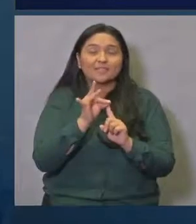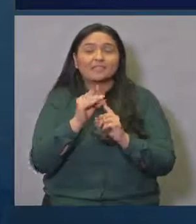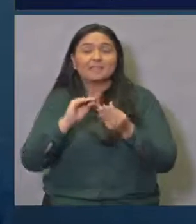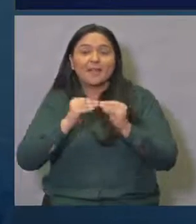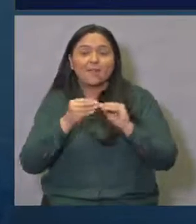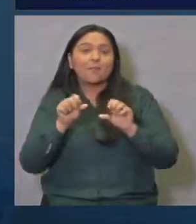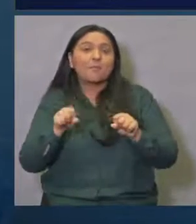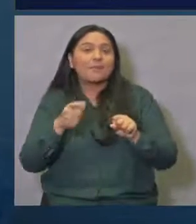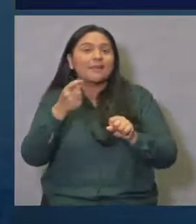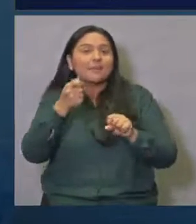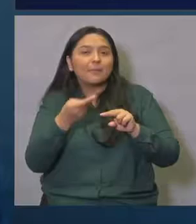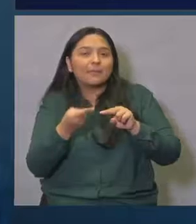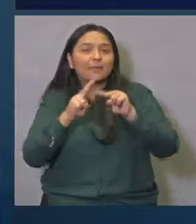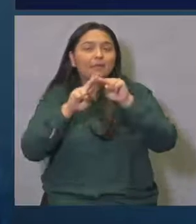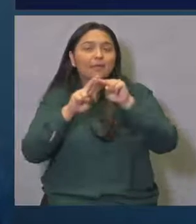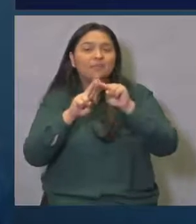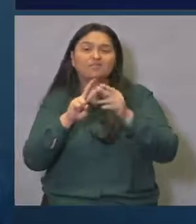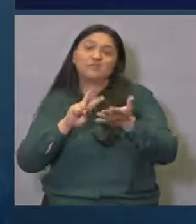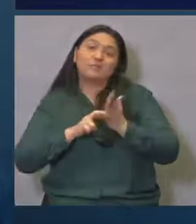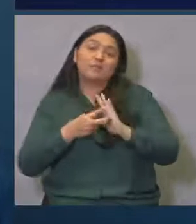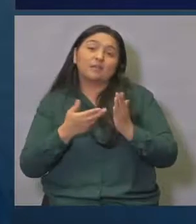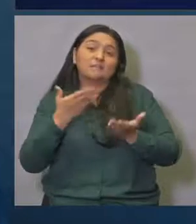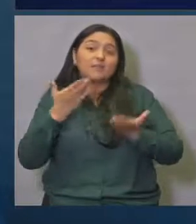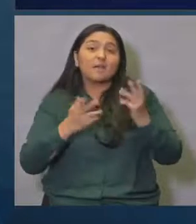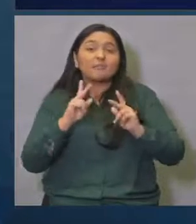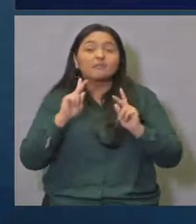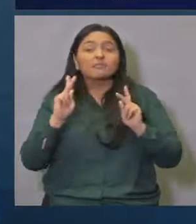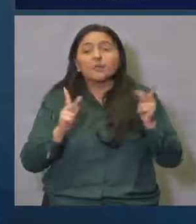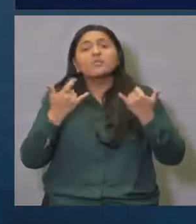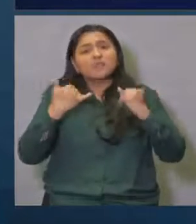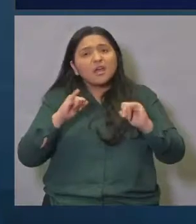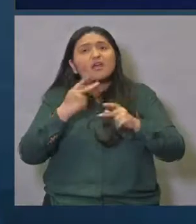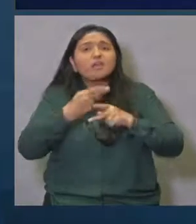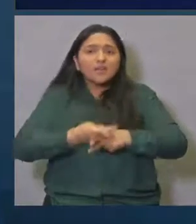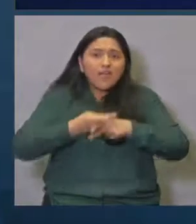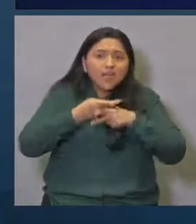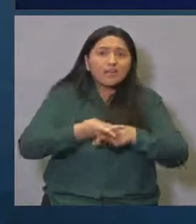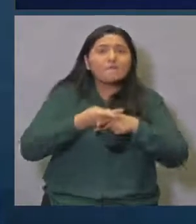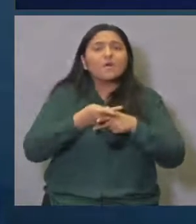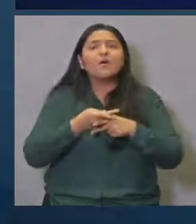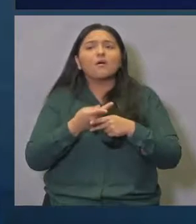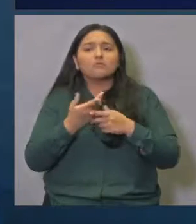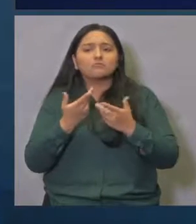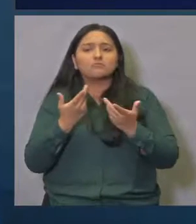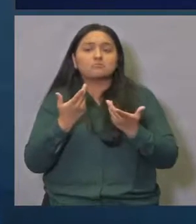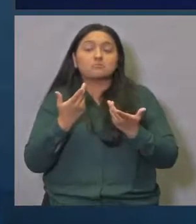THAT TRANSMISSION RATES CAN BE SLIGHTLY INCREASING. IT MIGHT BE PEOPLE ARE BEING